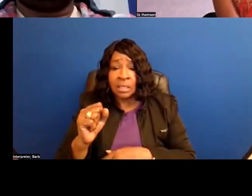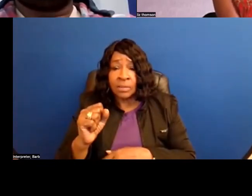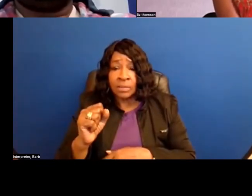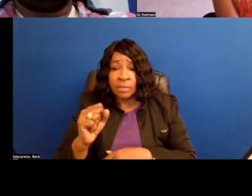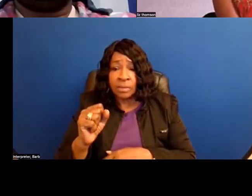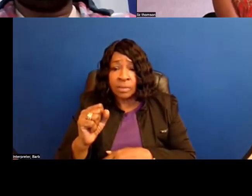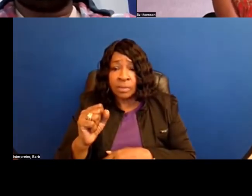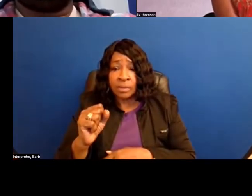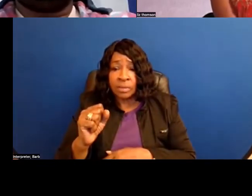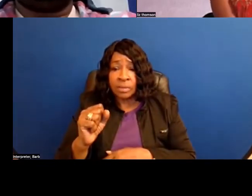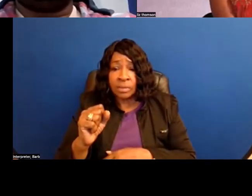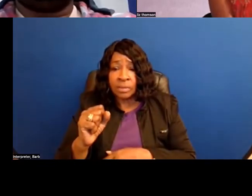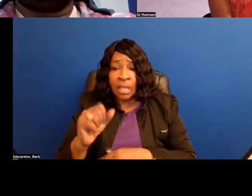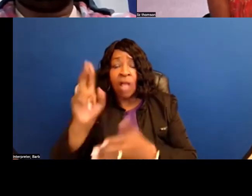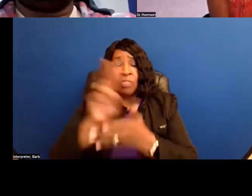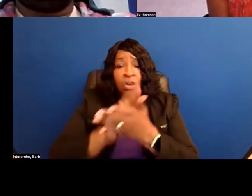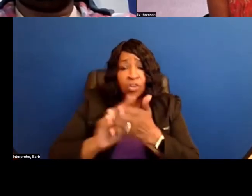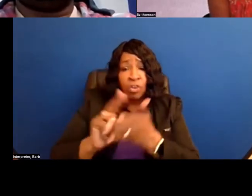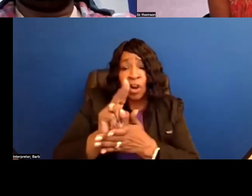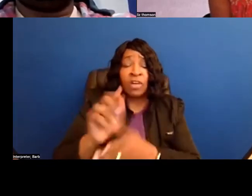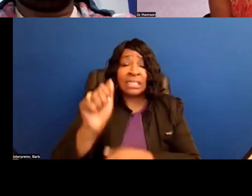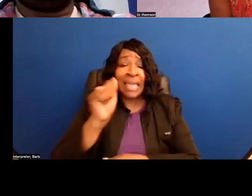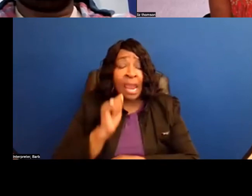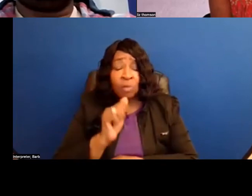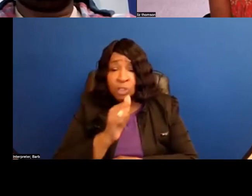the University of Arizona is well known